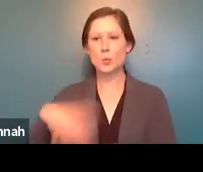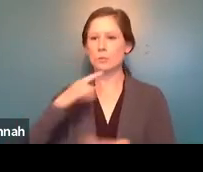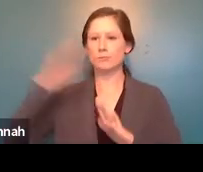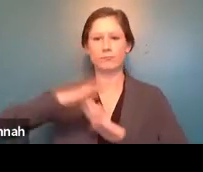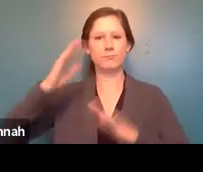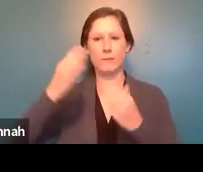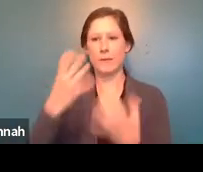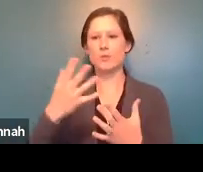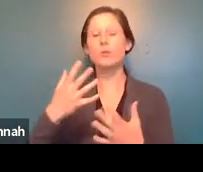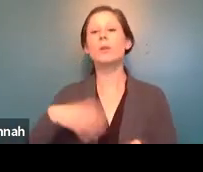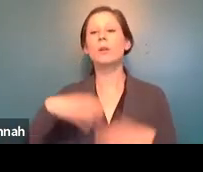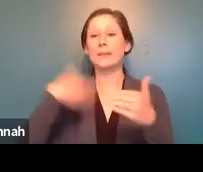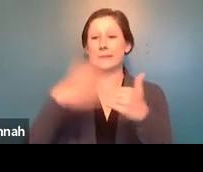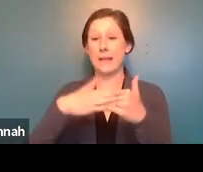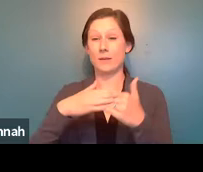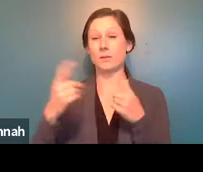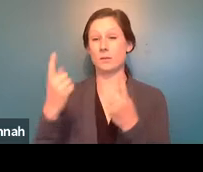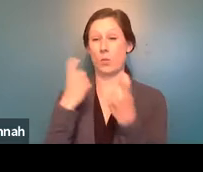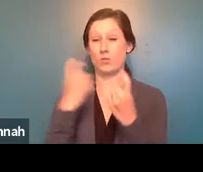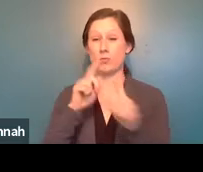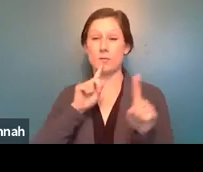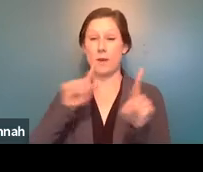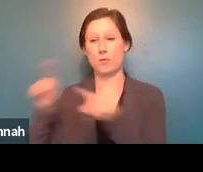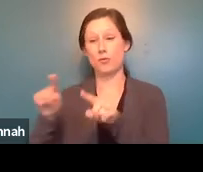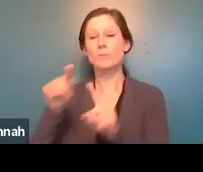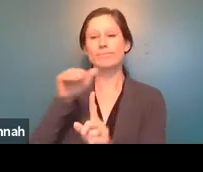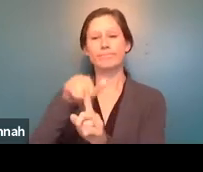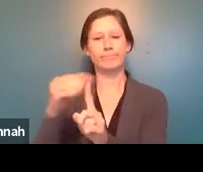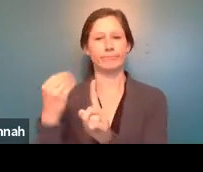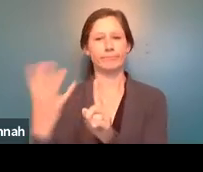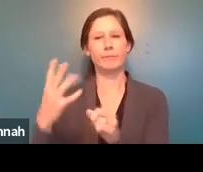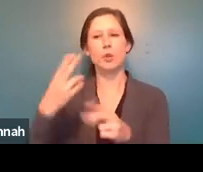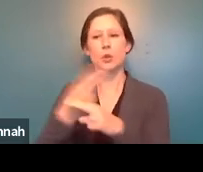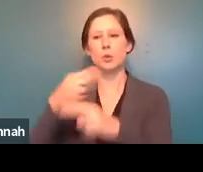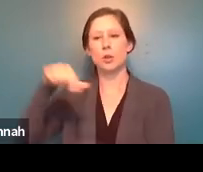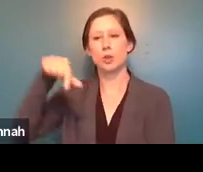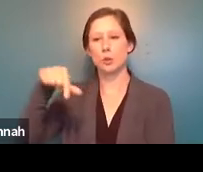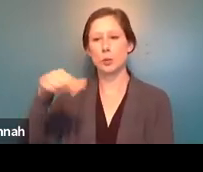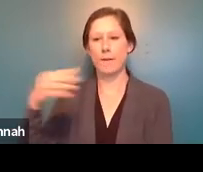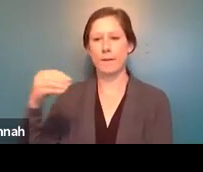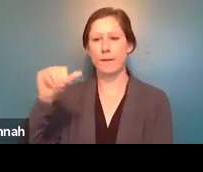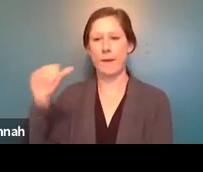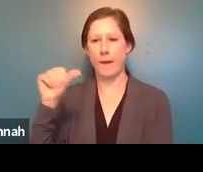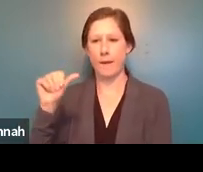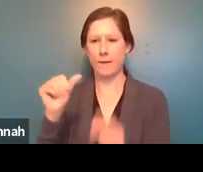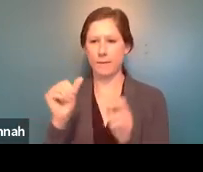in just a second. Just a reminder to use the Q&A box down at the bottom of your screen. At this time you can